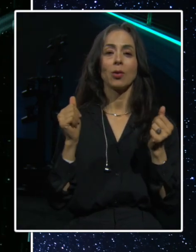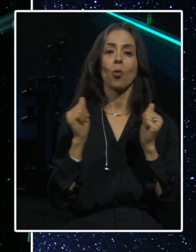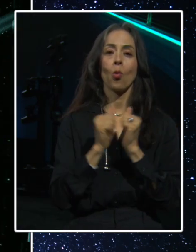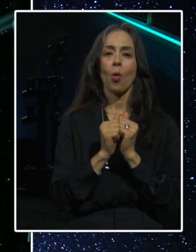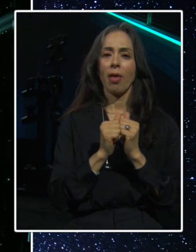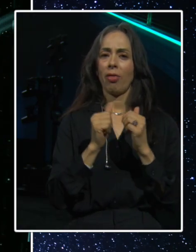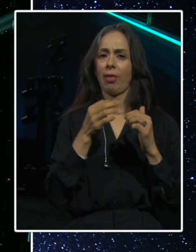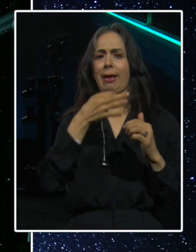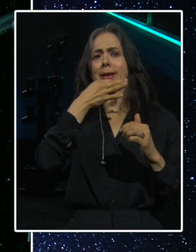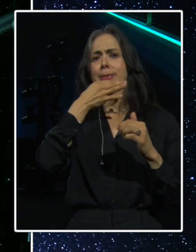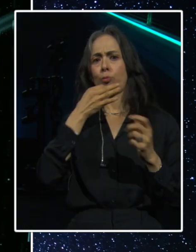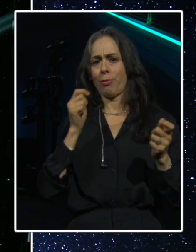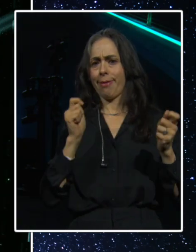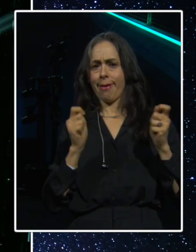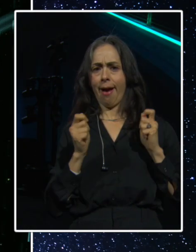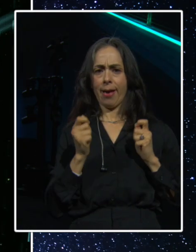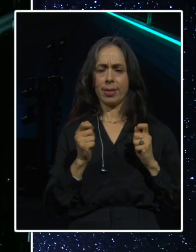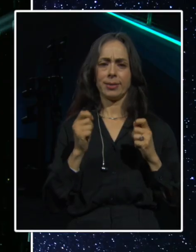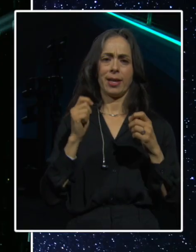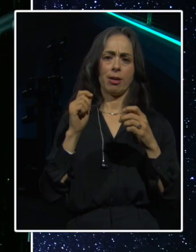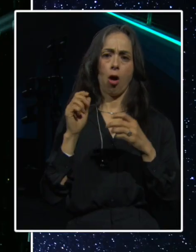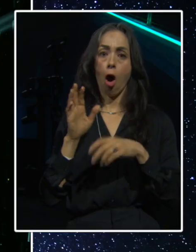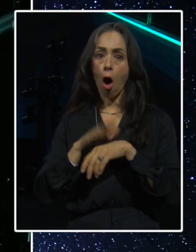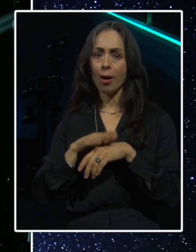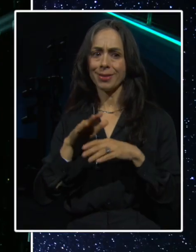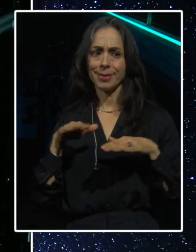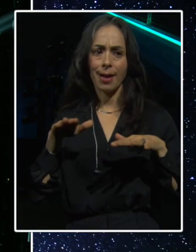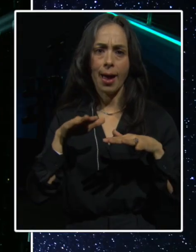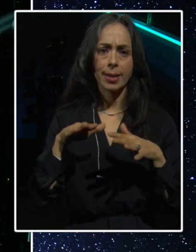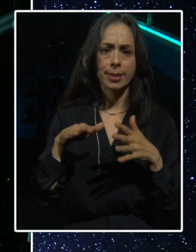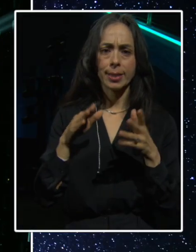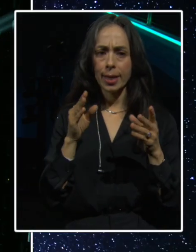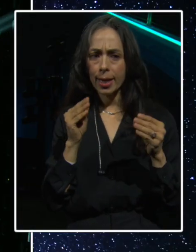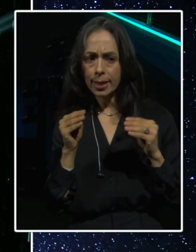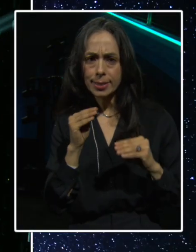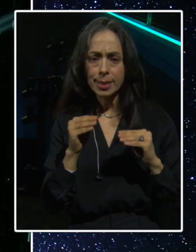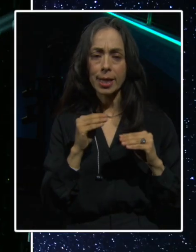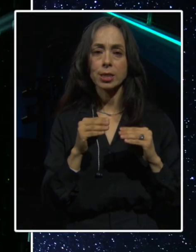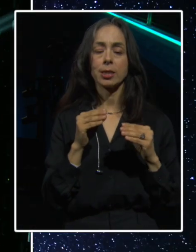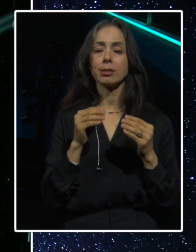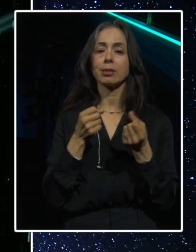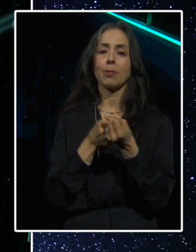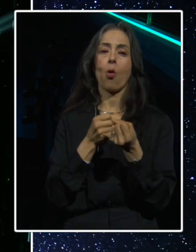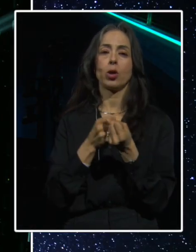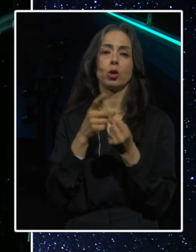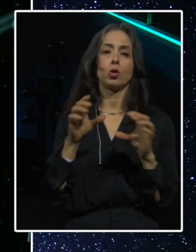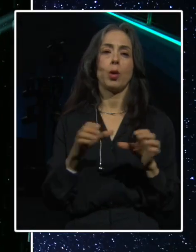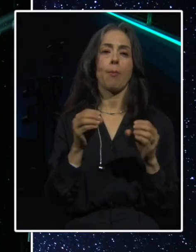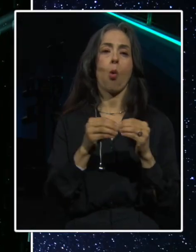tailored with expert guidance and on-site installation to support you doing more with less.